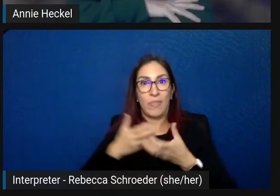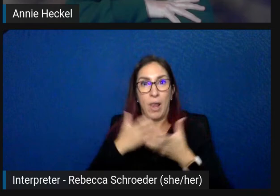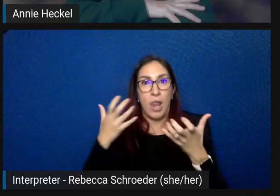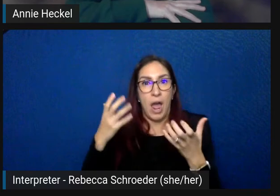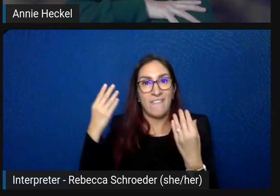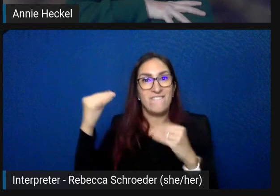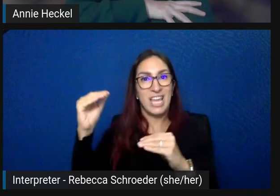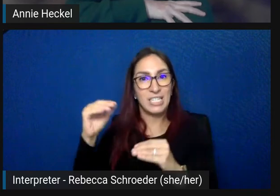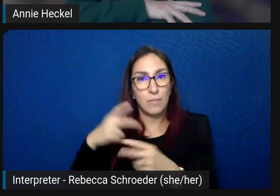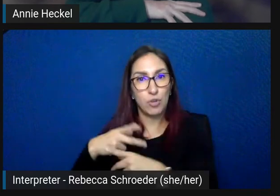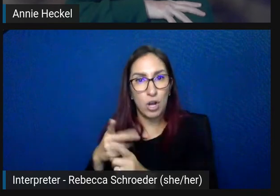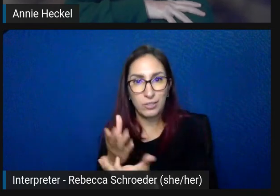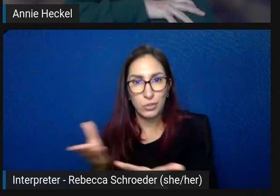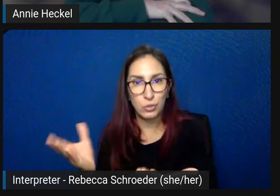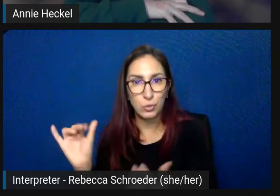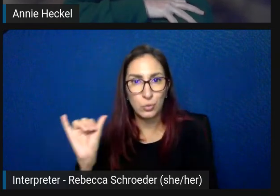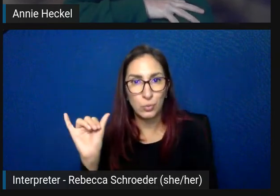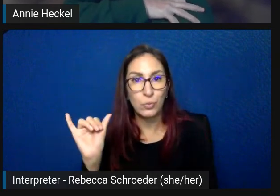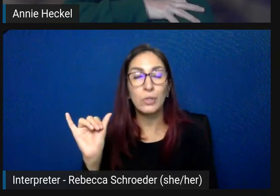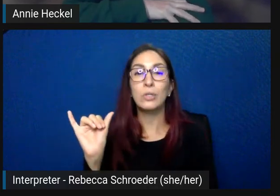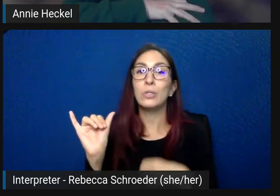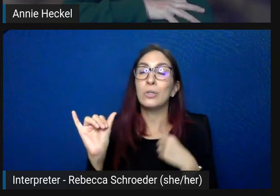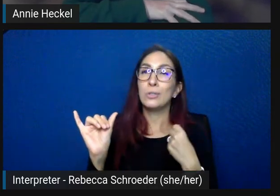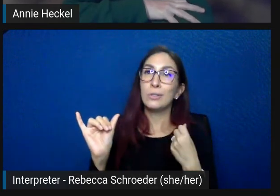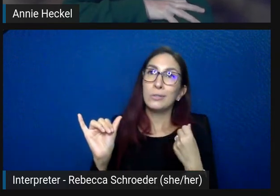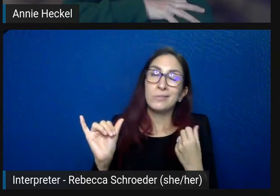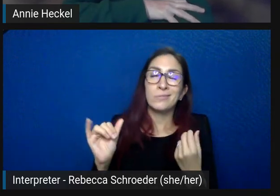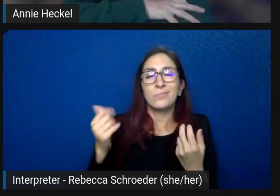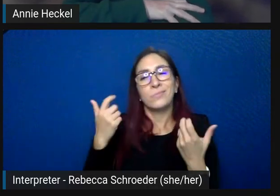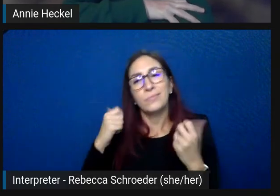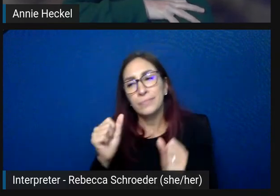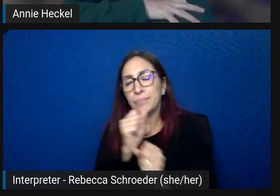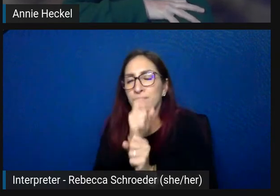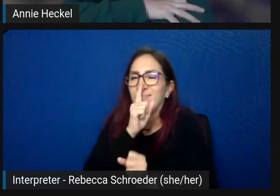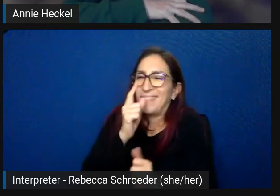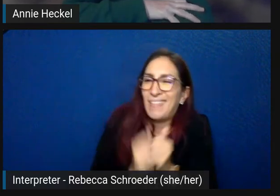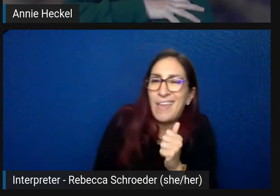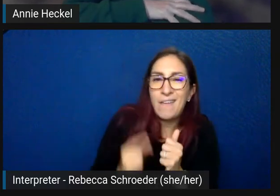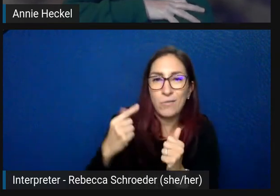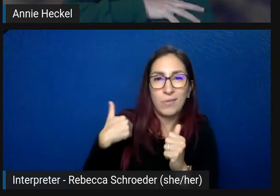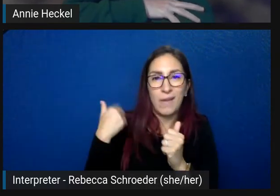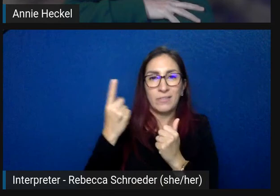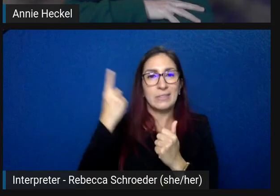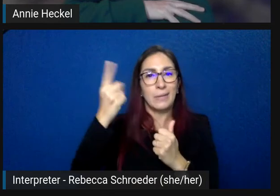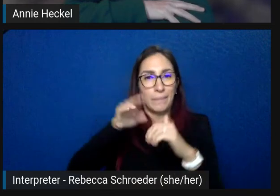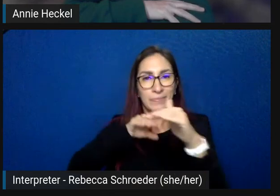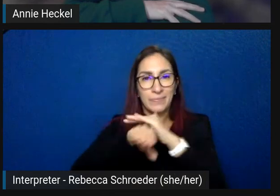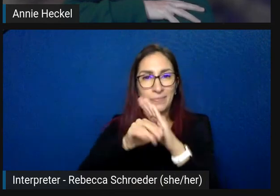We try to make sure that everybody gets some accessibility review. Everybody is responsible for keeping them up to date